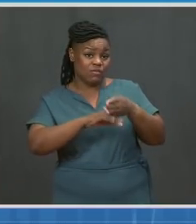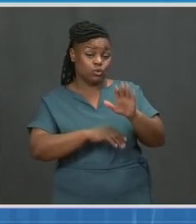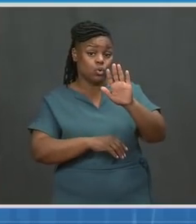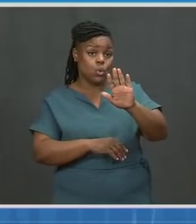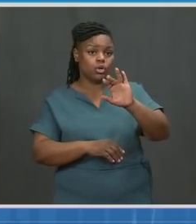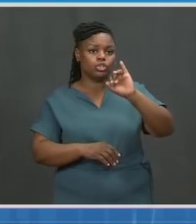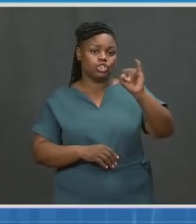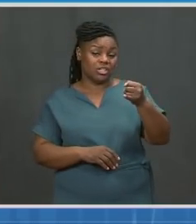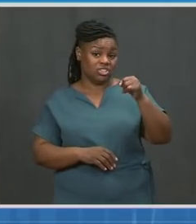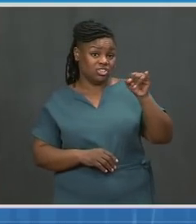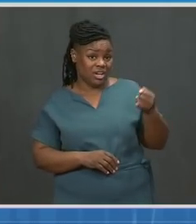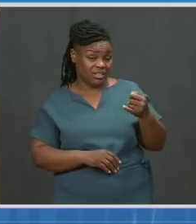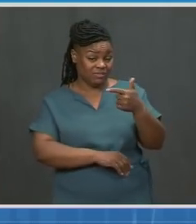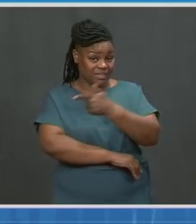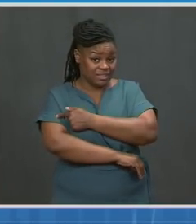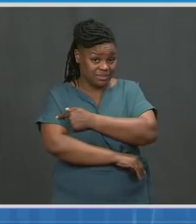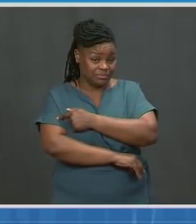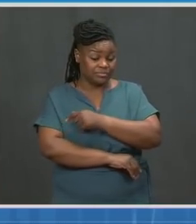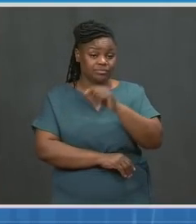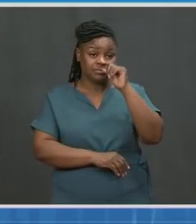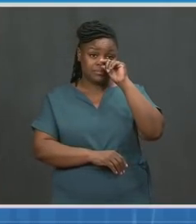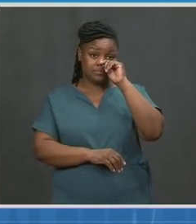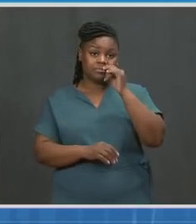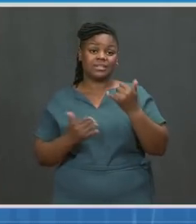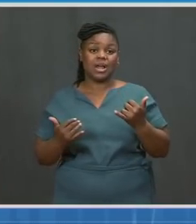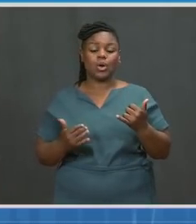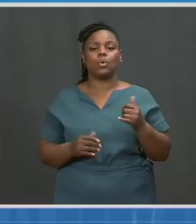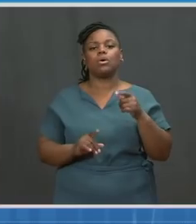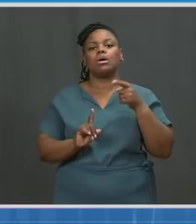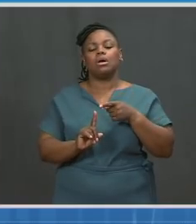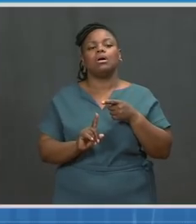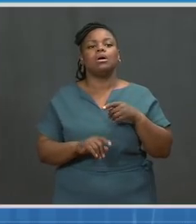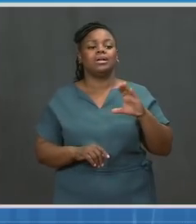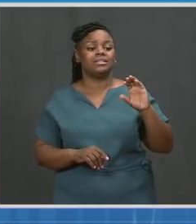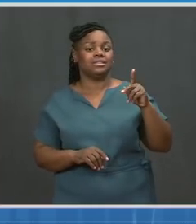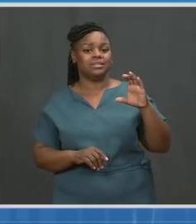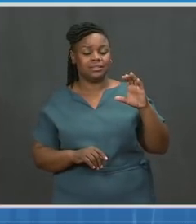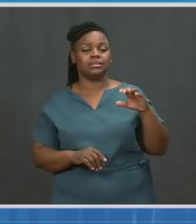Today, CDC is updating our recommendations for fully vaccinated people